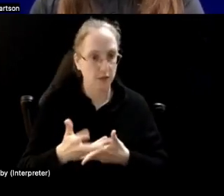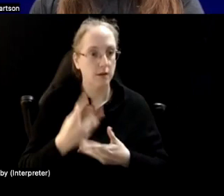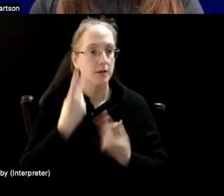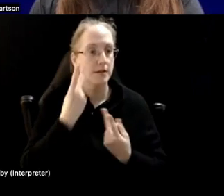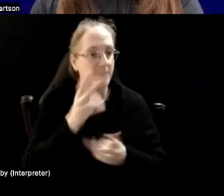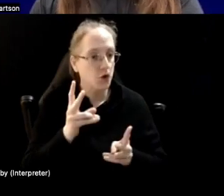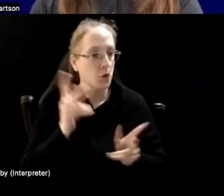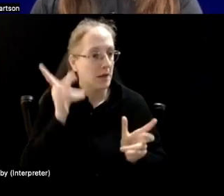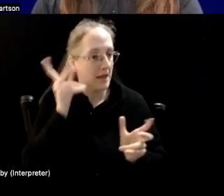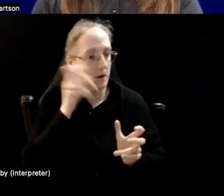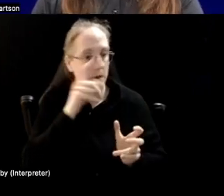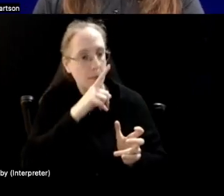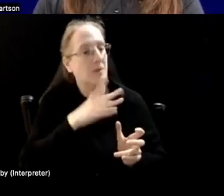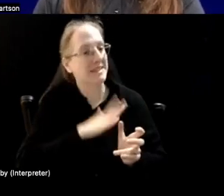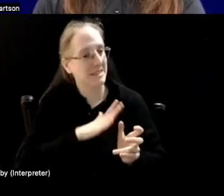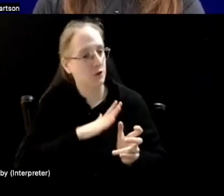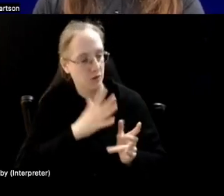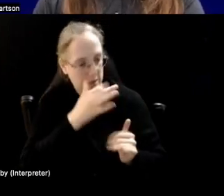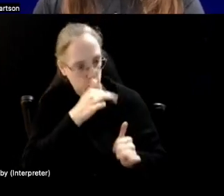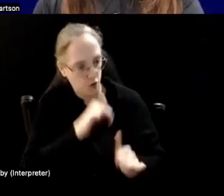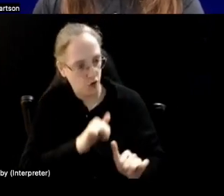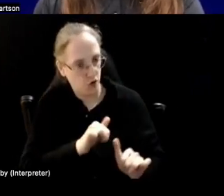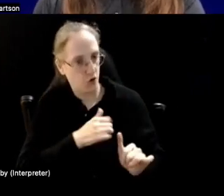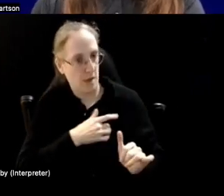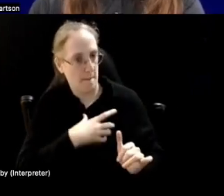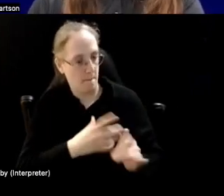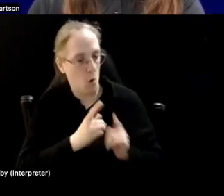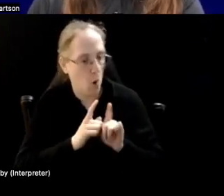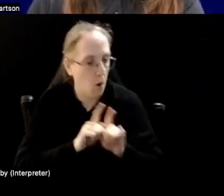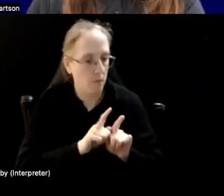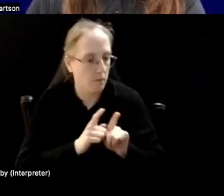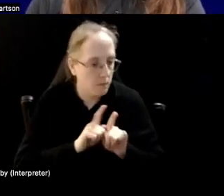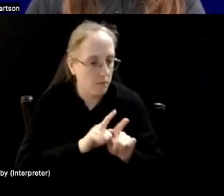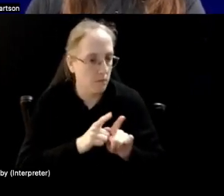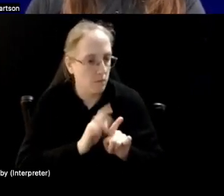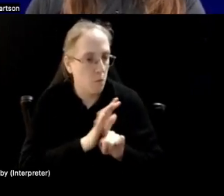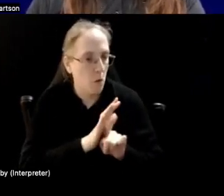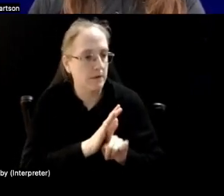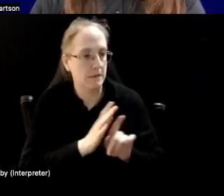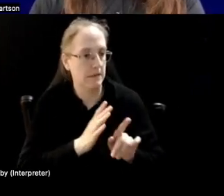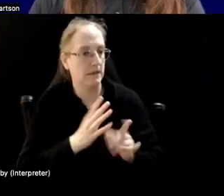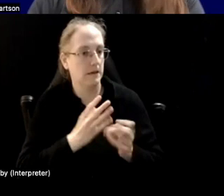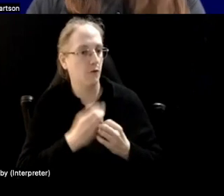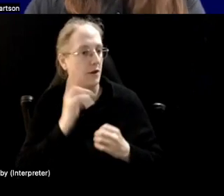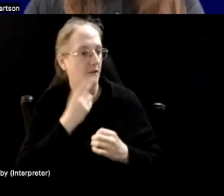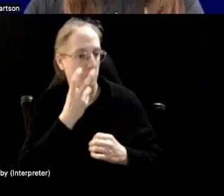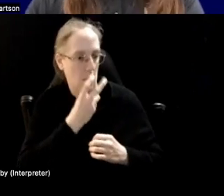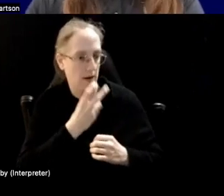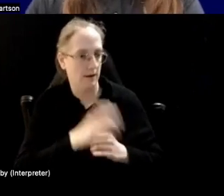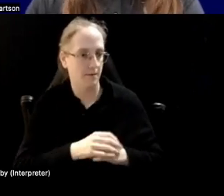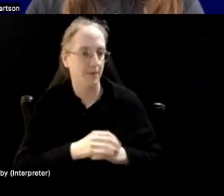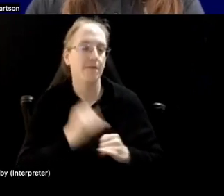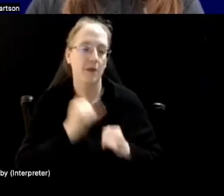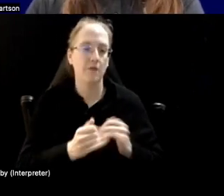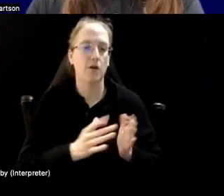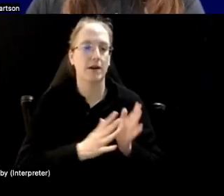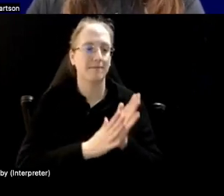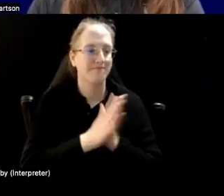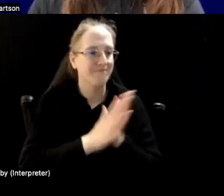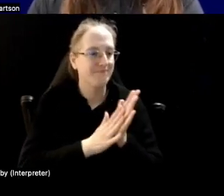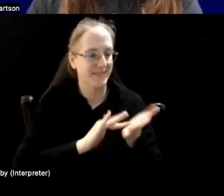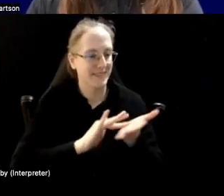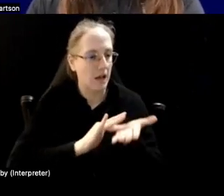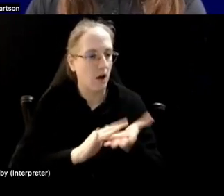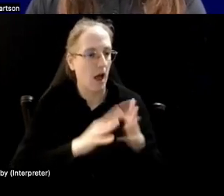is that close proximity in deafblind interactions and the quite tactile nature of it as well.